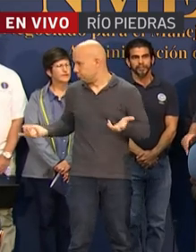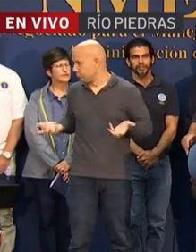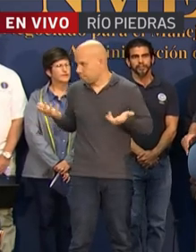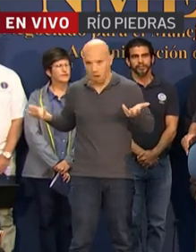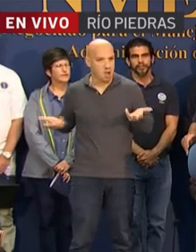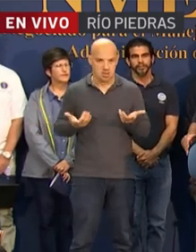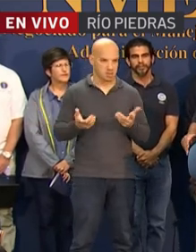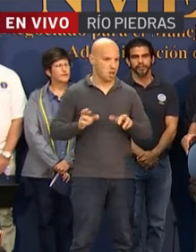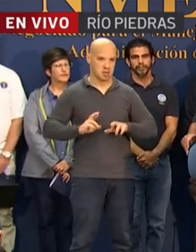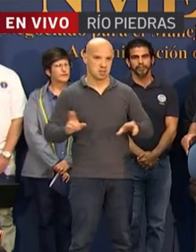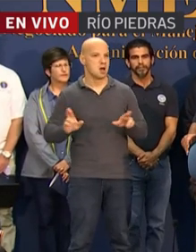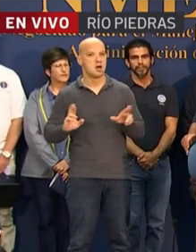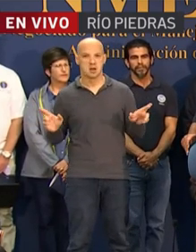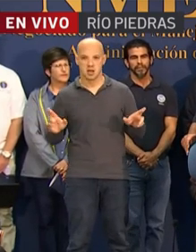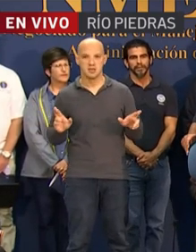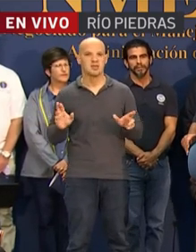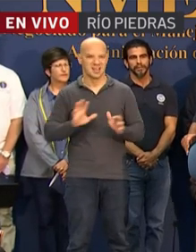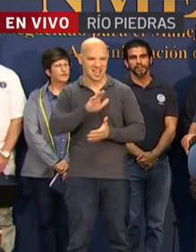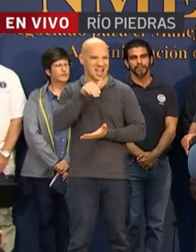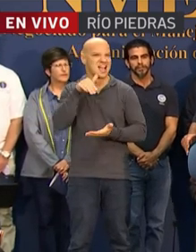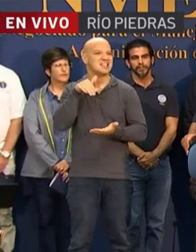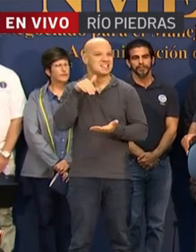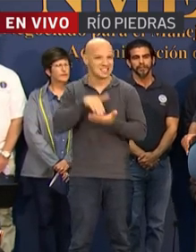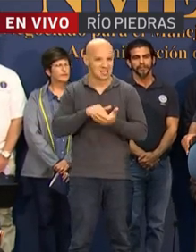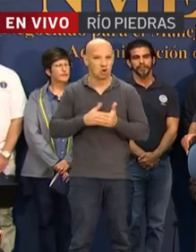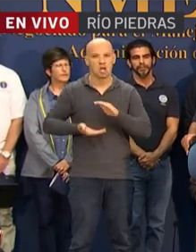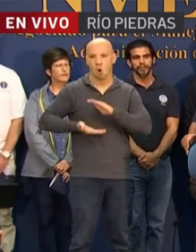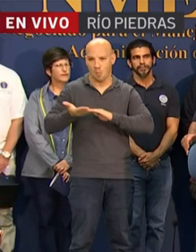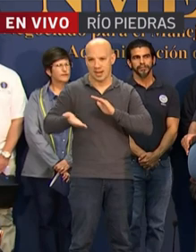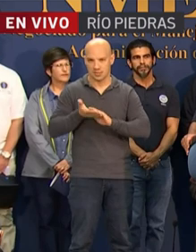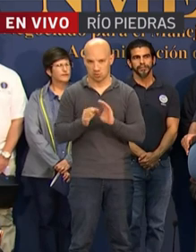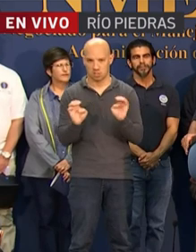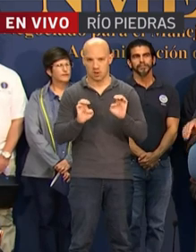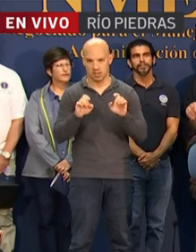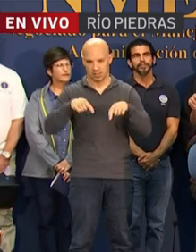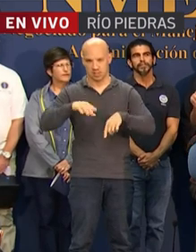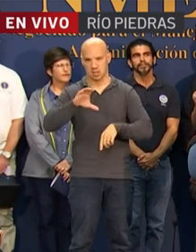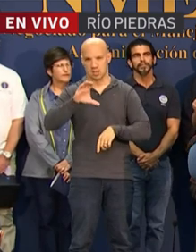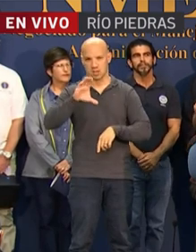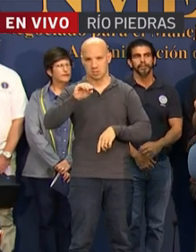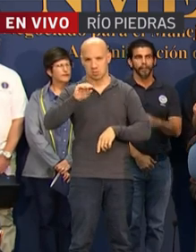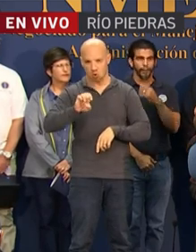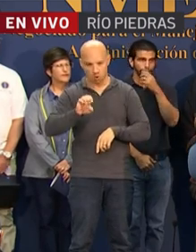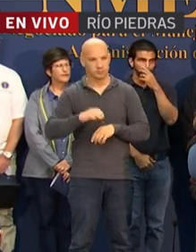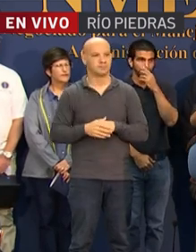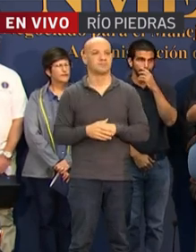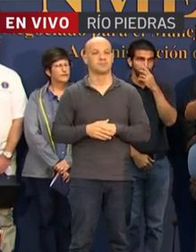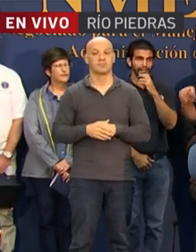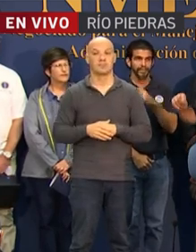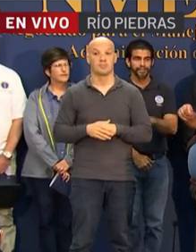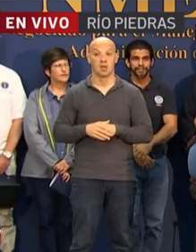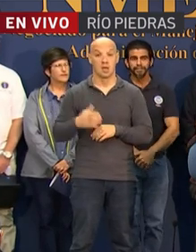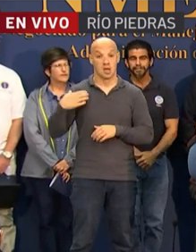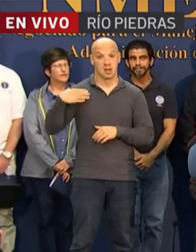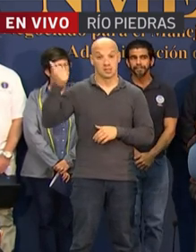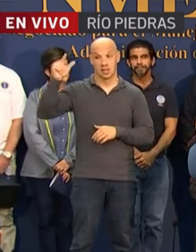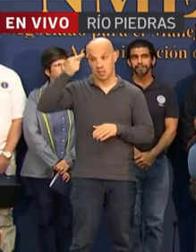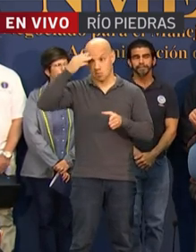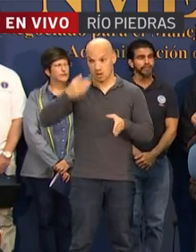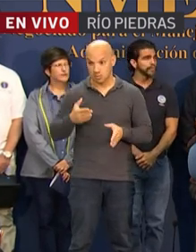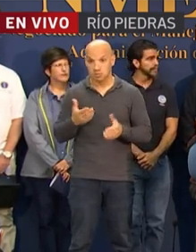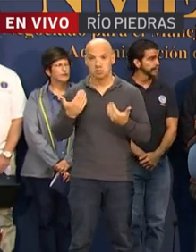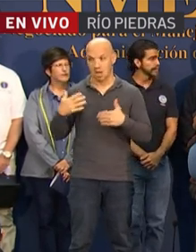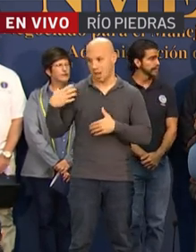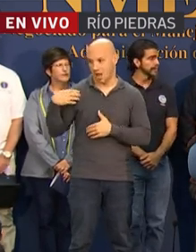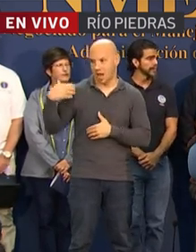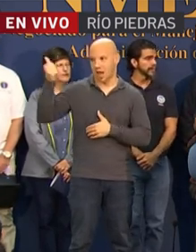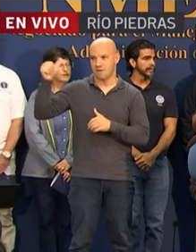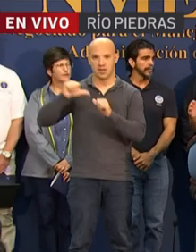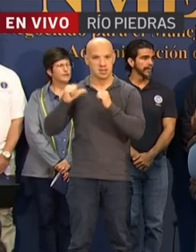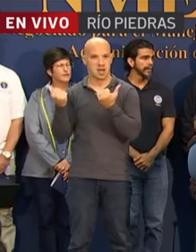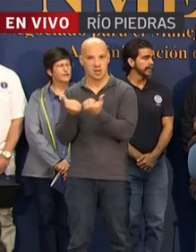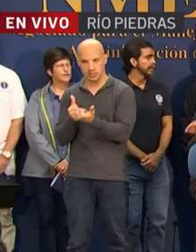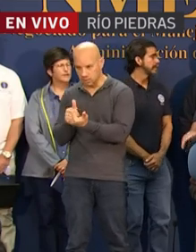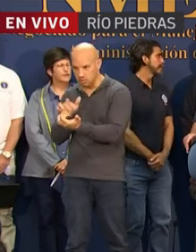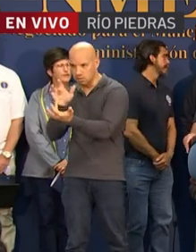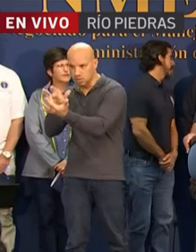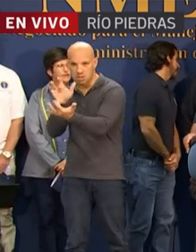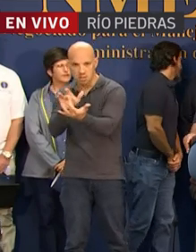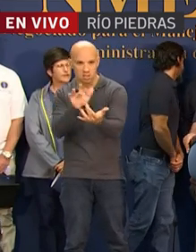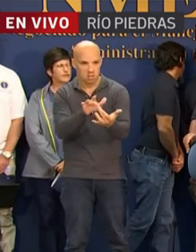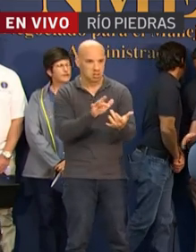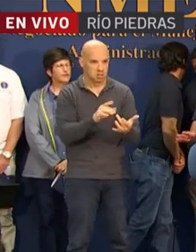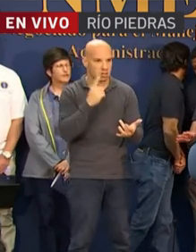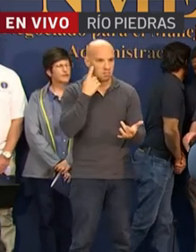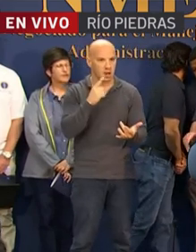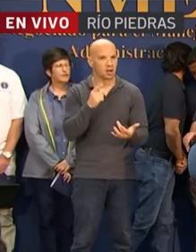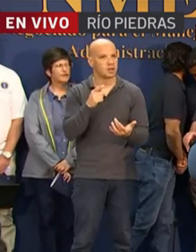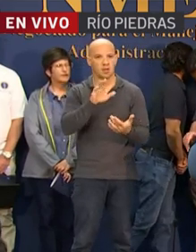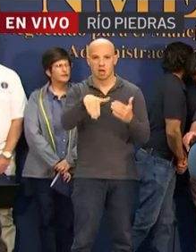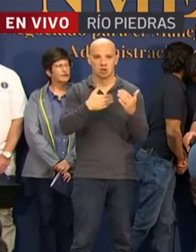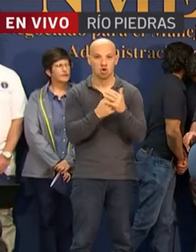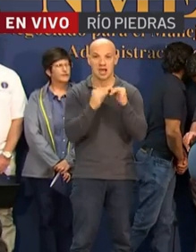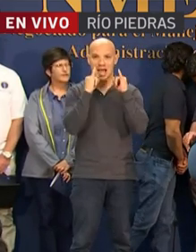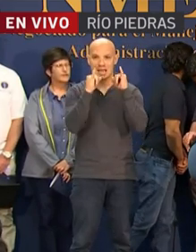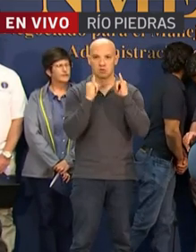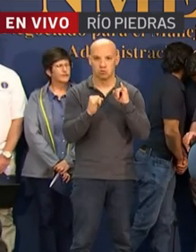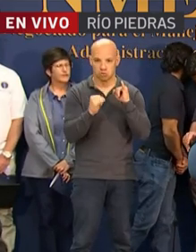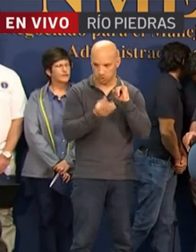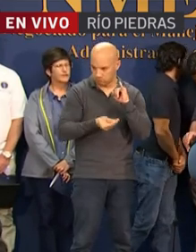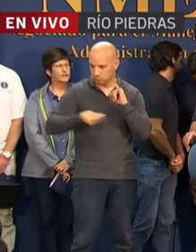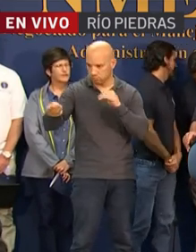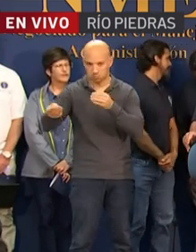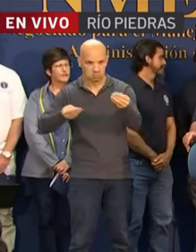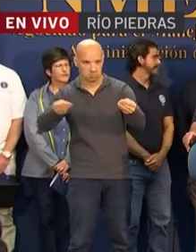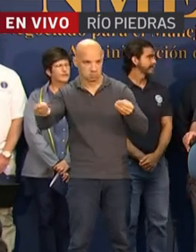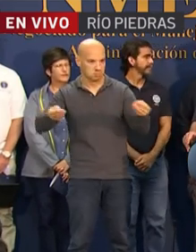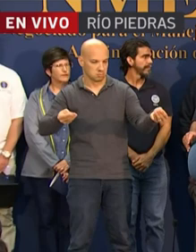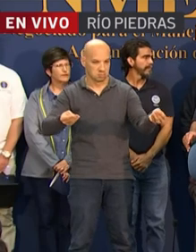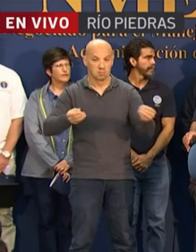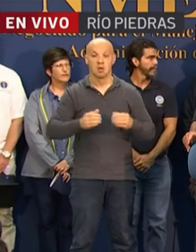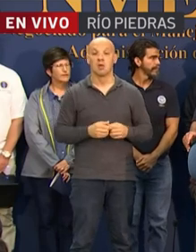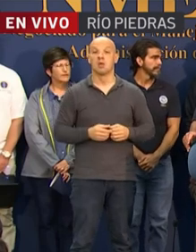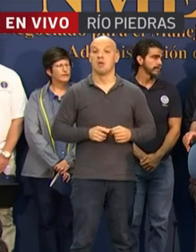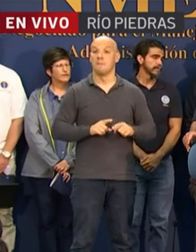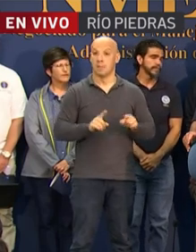QUIENES TRABAJAN EN